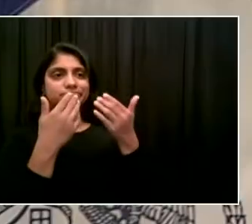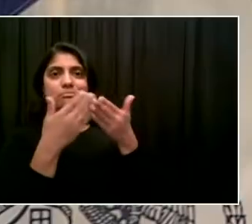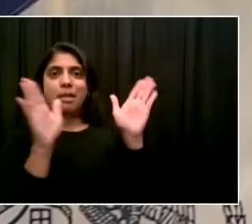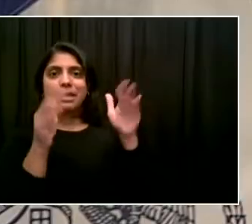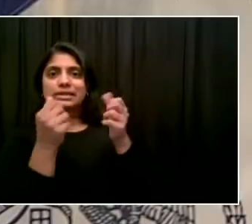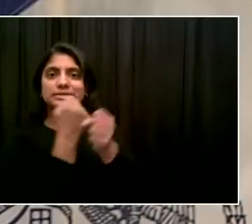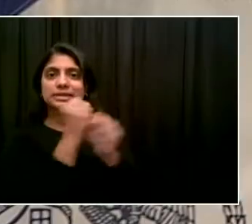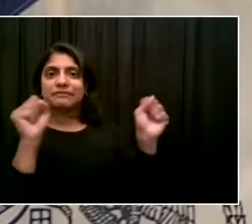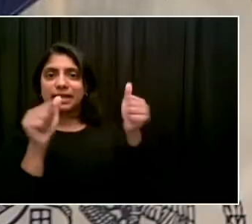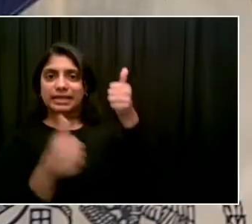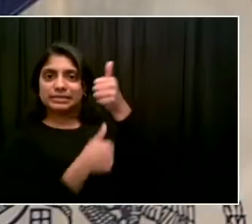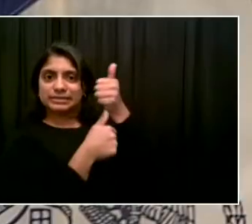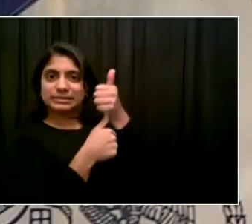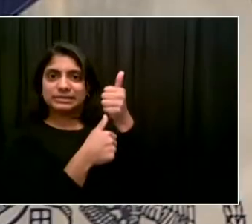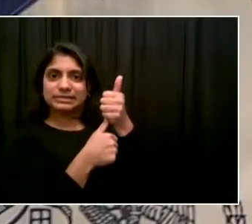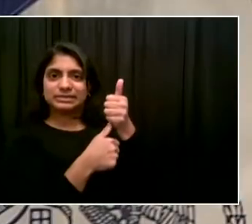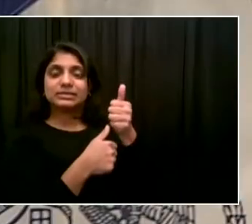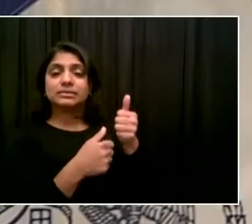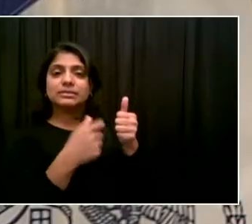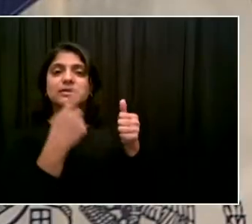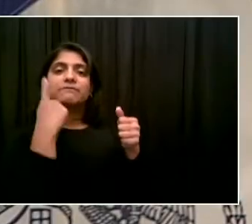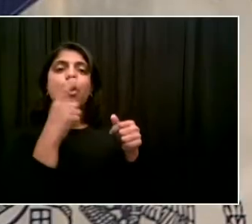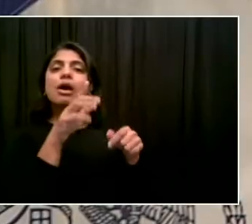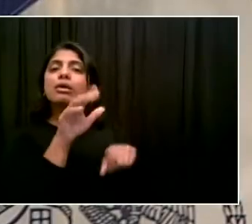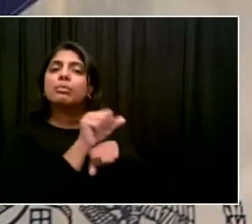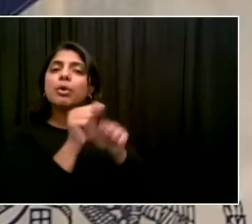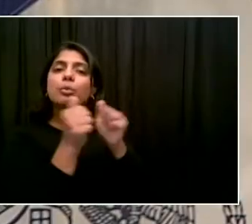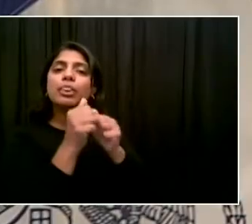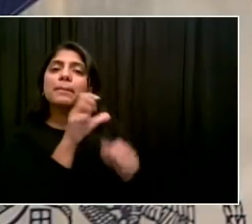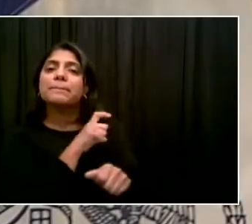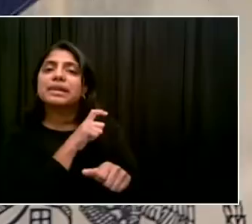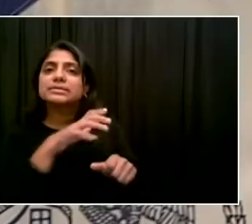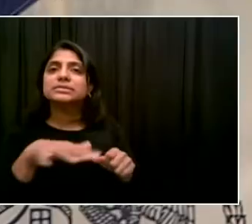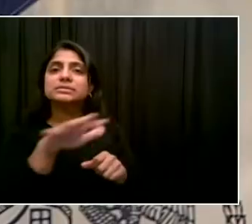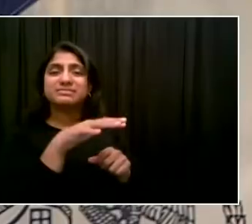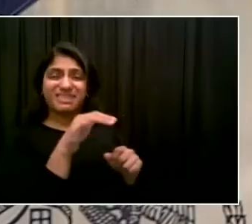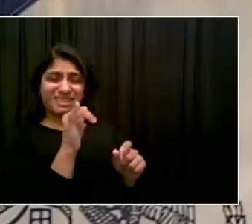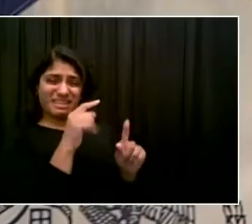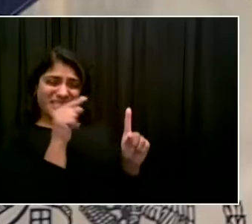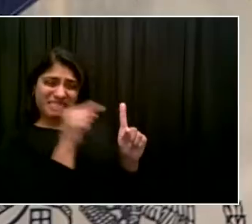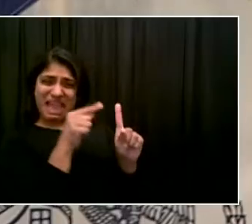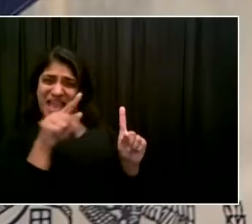OFFICER TO RANK AND FILE COPS